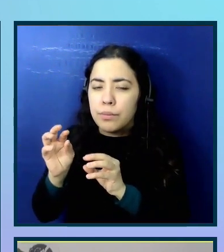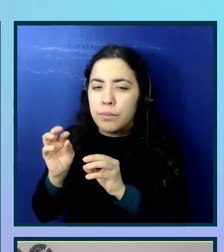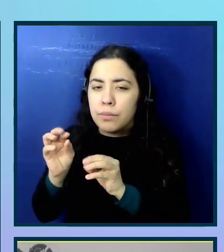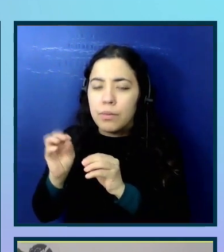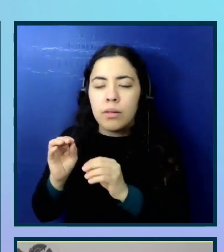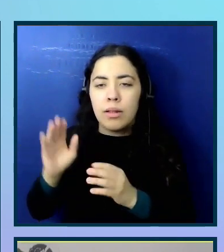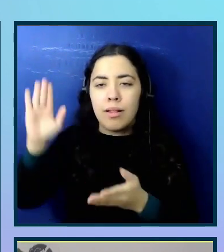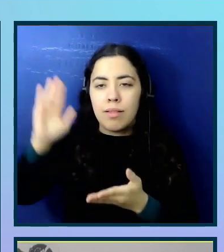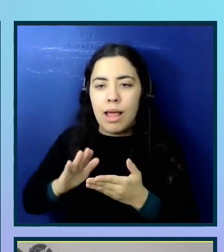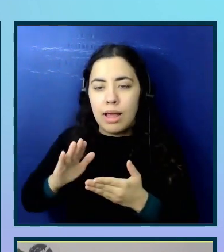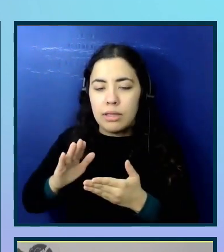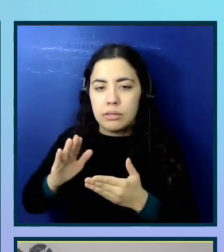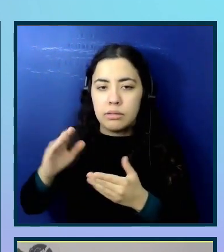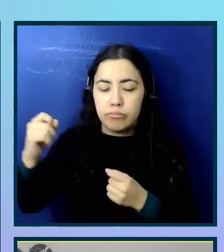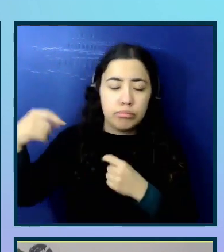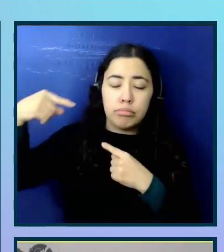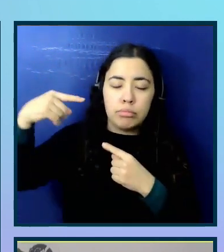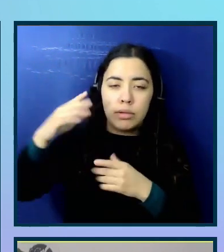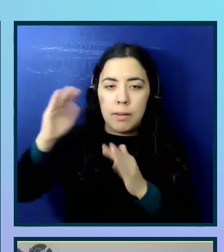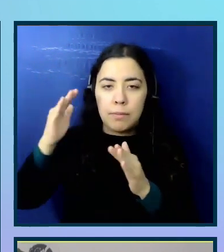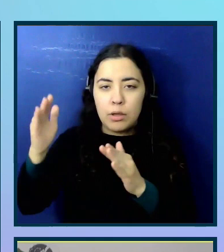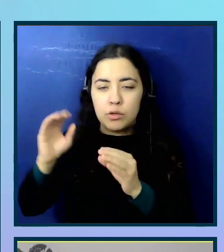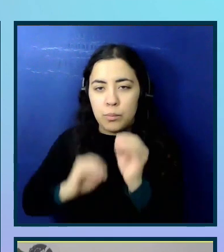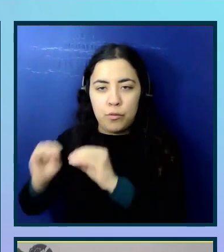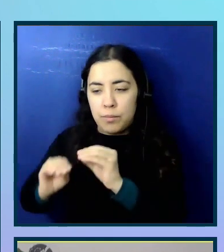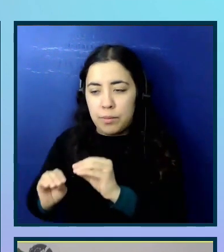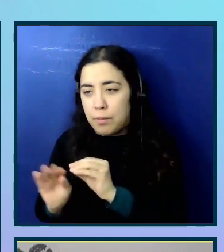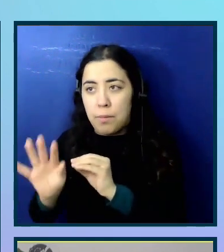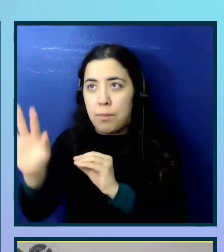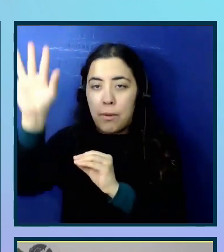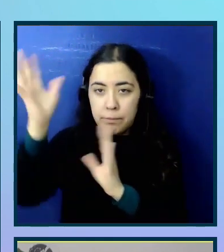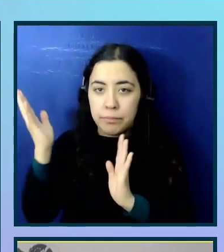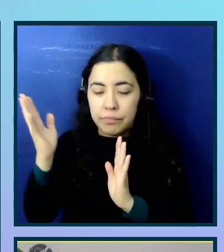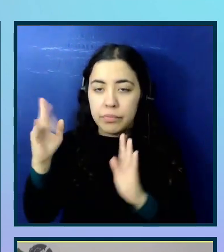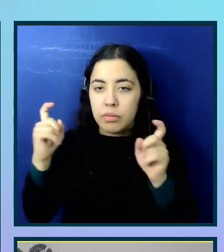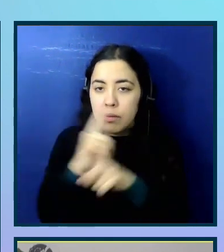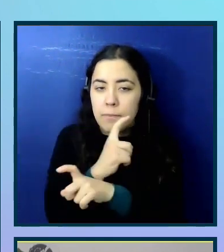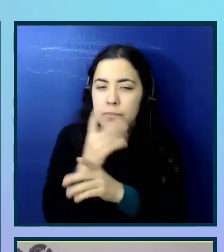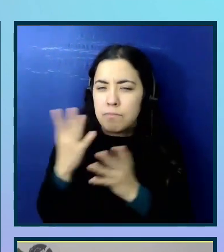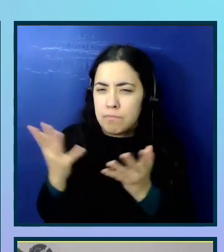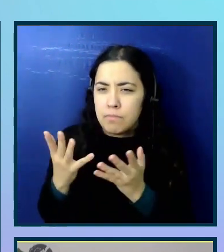than things moving around on the screen. The complicated part with that is how can we document